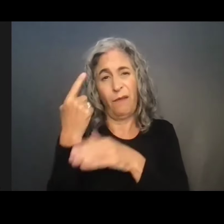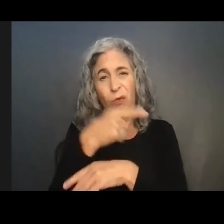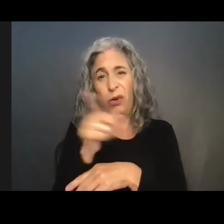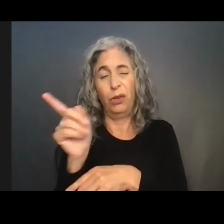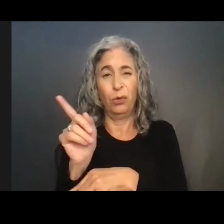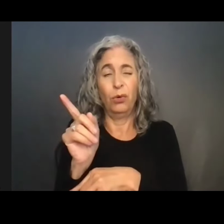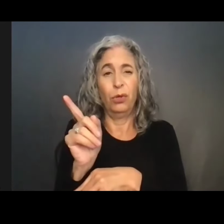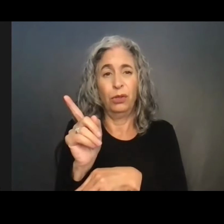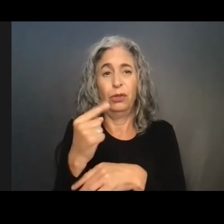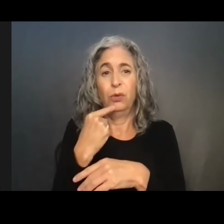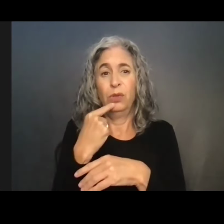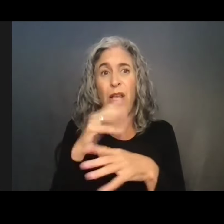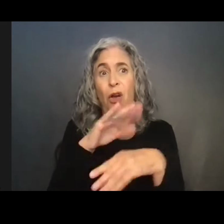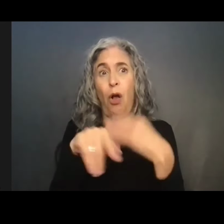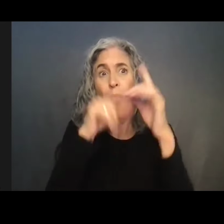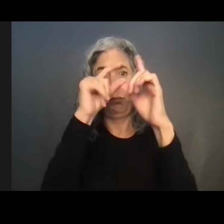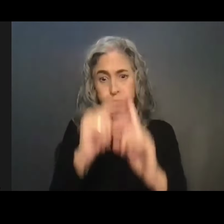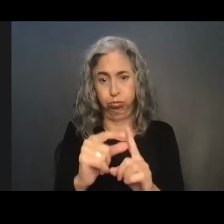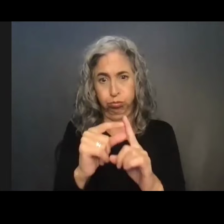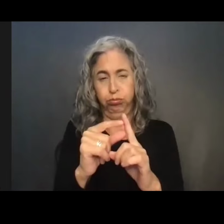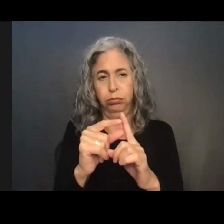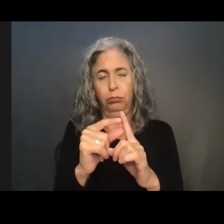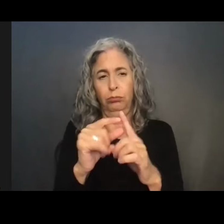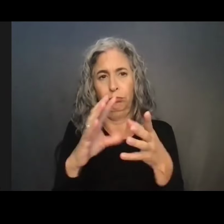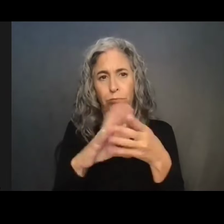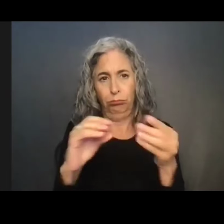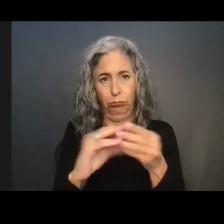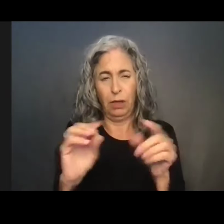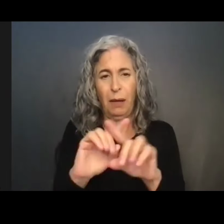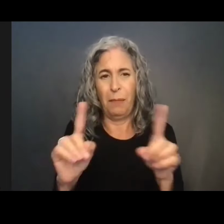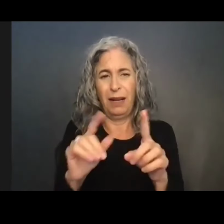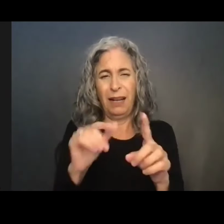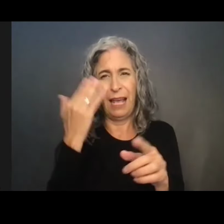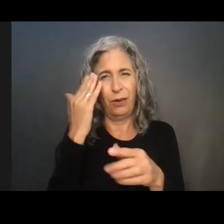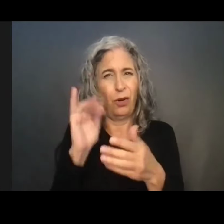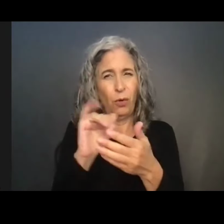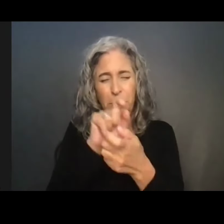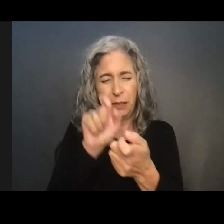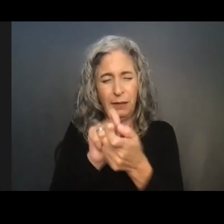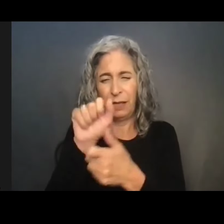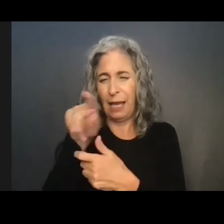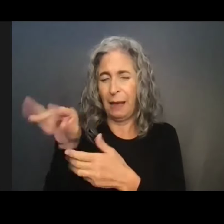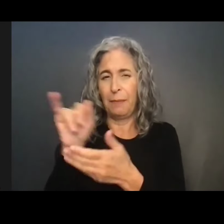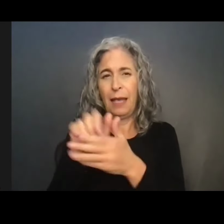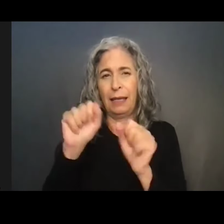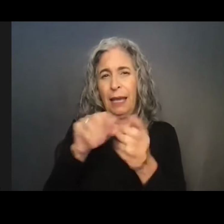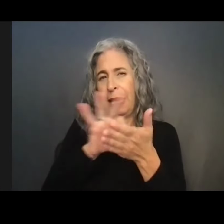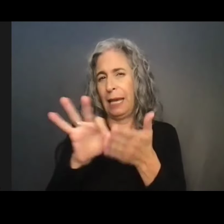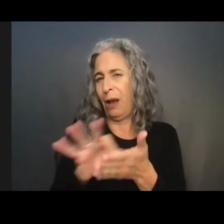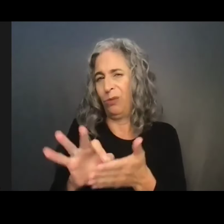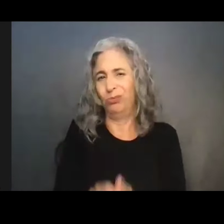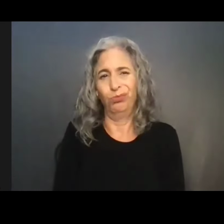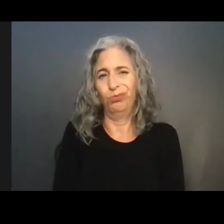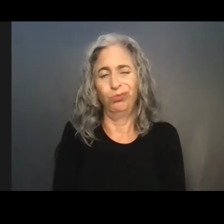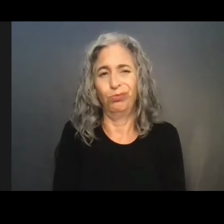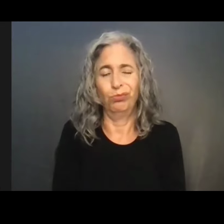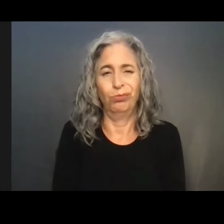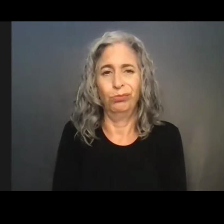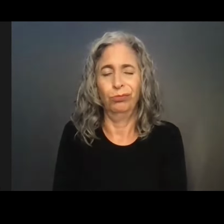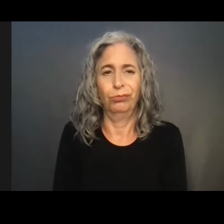say all of those words. But I don't know of a particular app that can count. But if there is